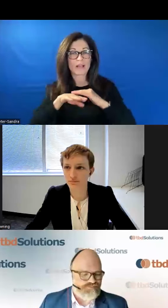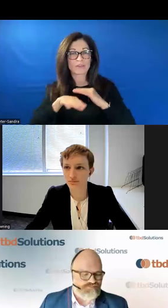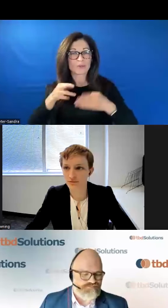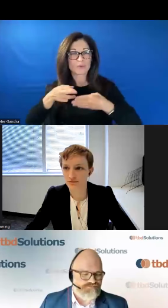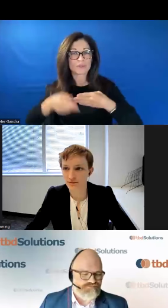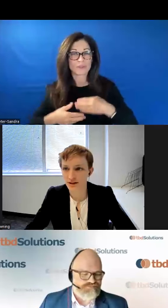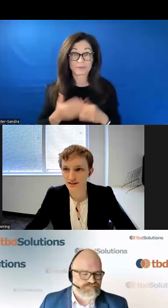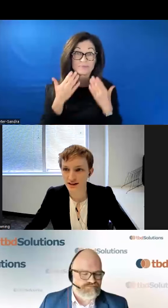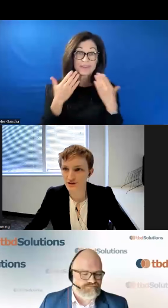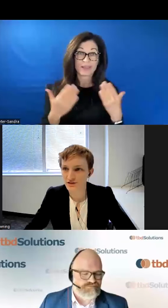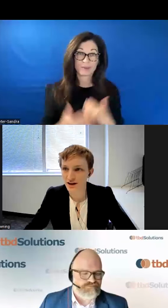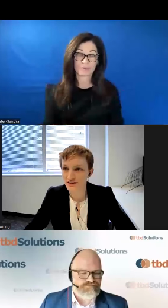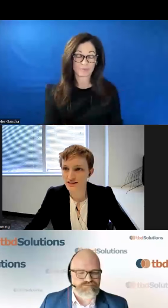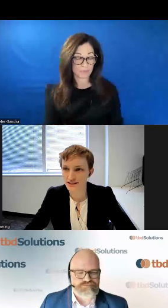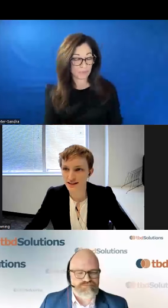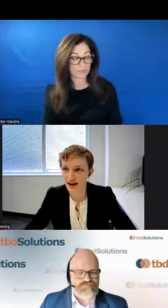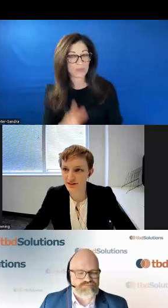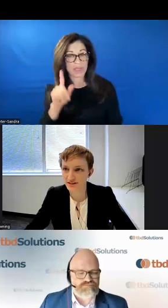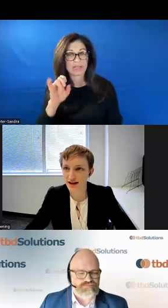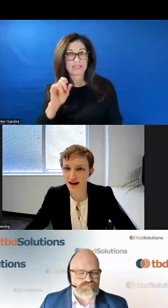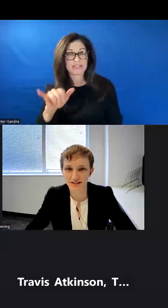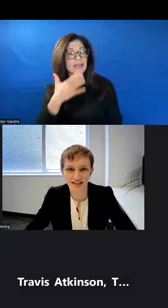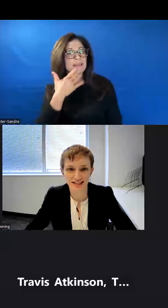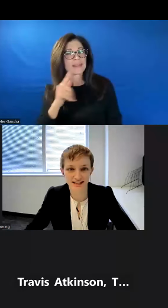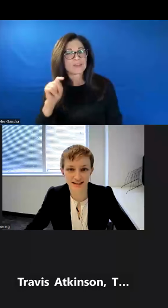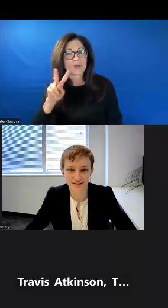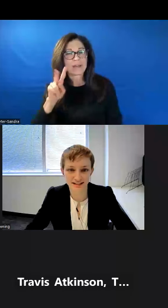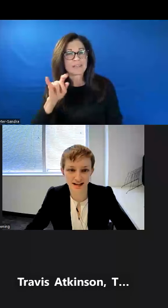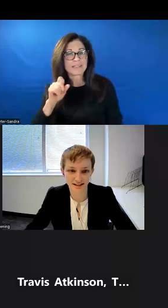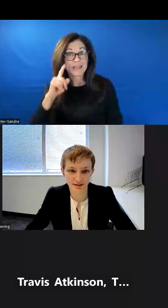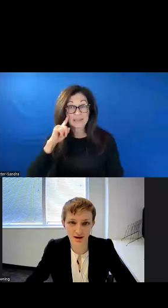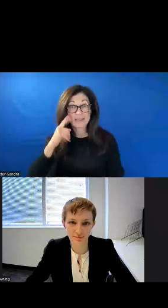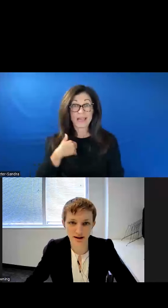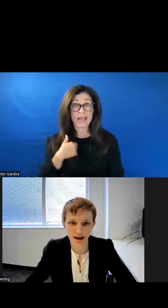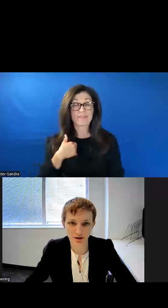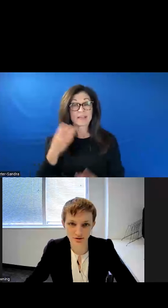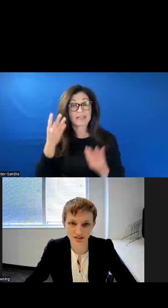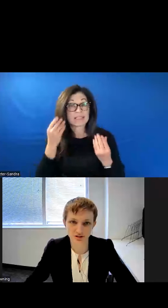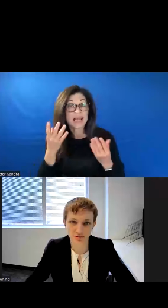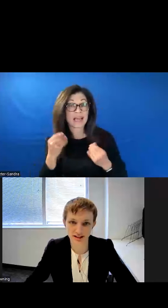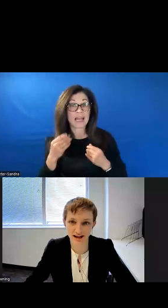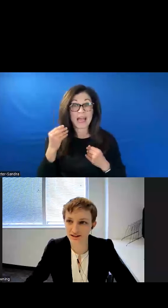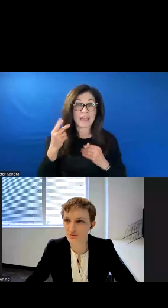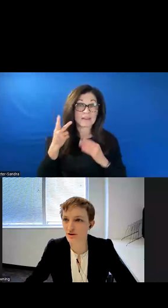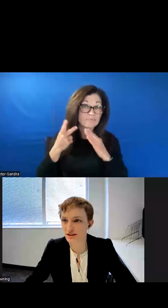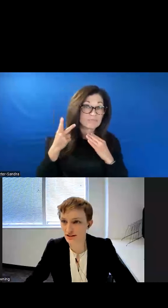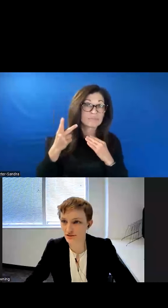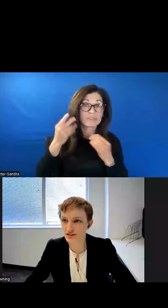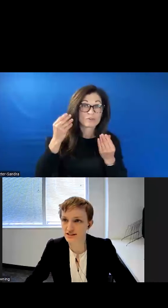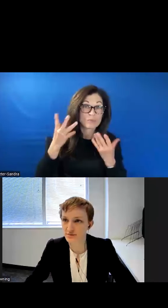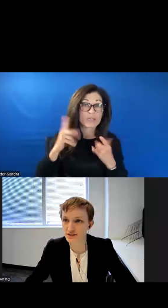: THANK YOU. I THINK HAVING INSIGHT ON HOW THE SYSTEM IS